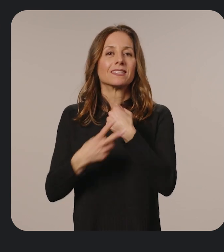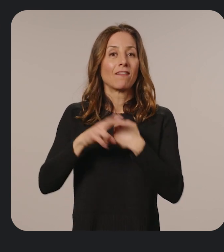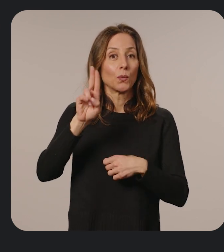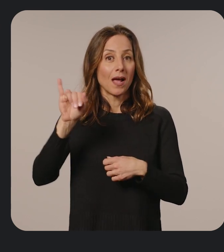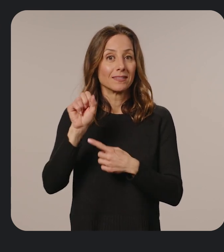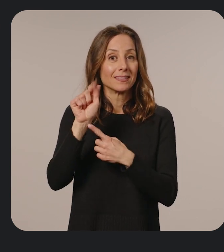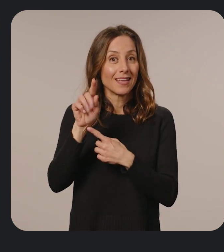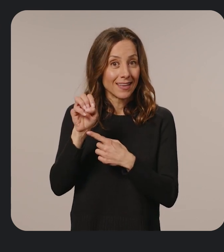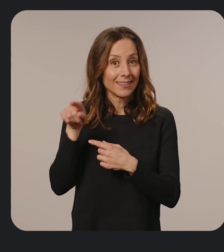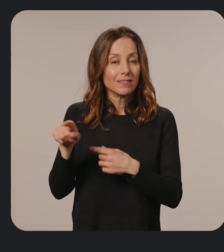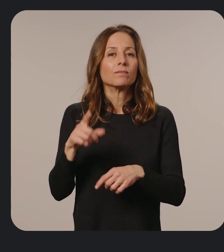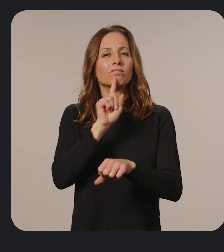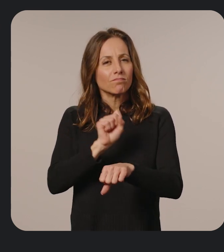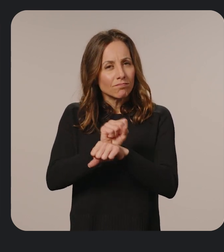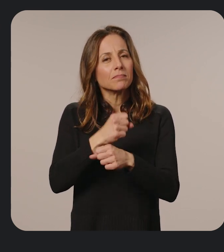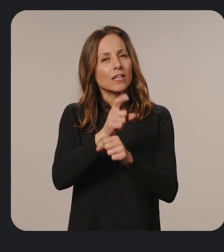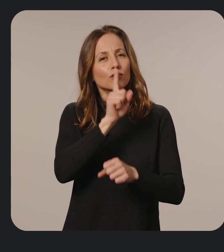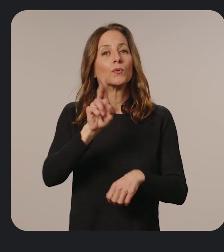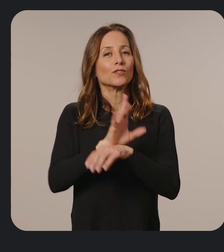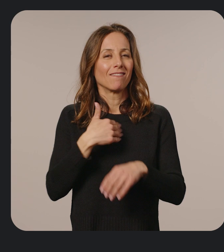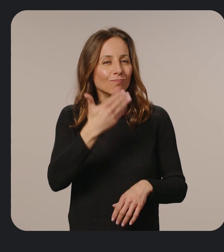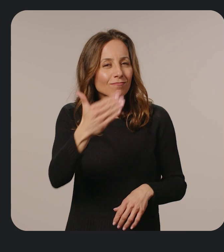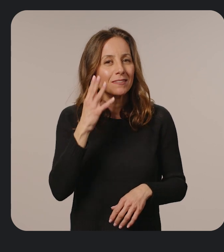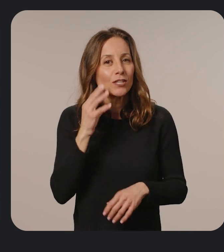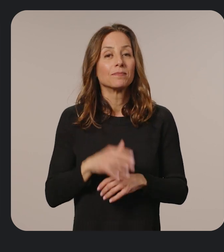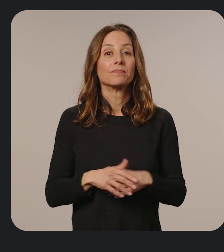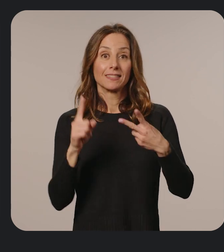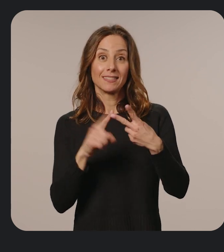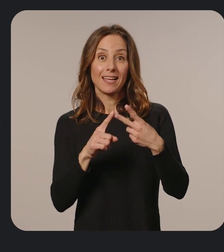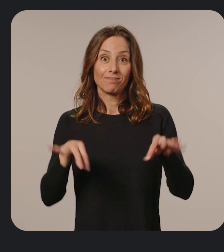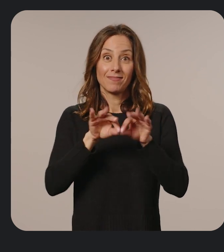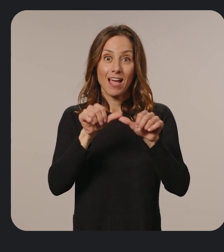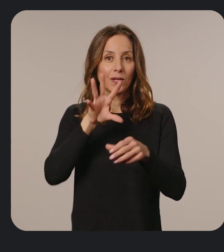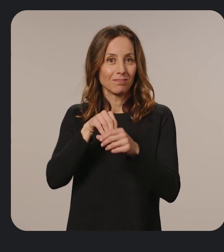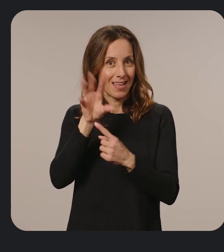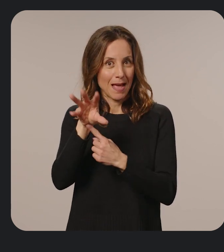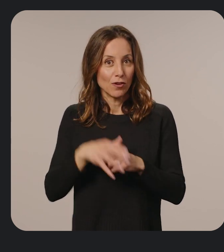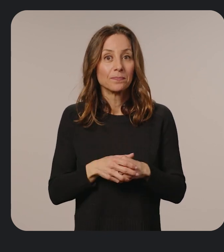and save UI state to ensure your users have a great experience. The second key area involves the camera.